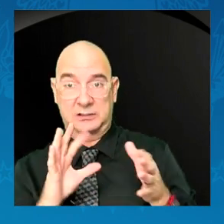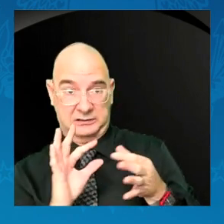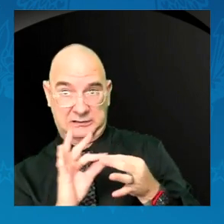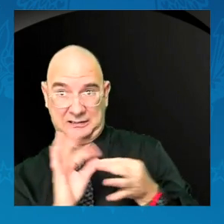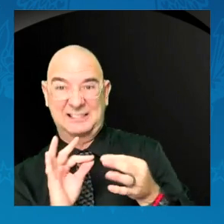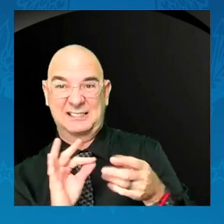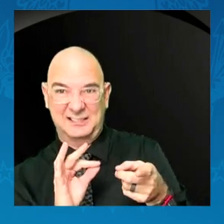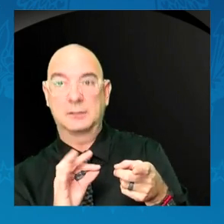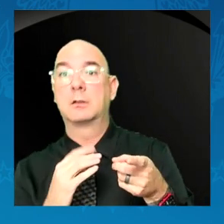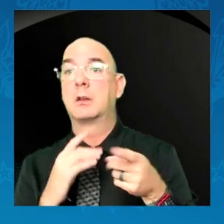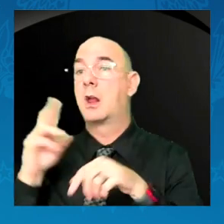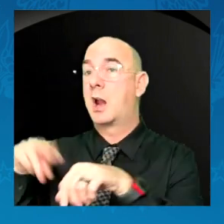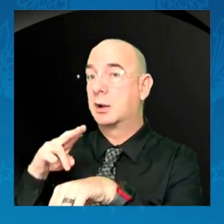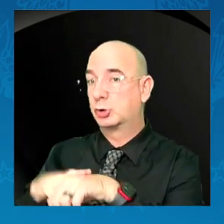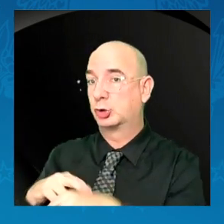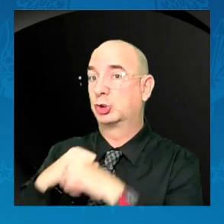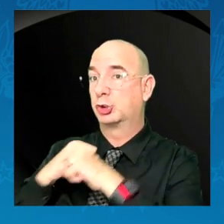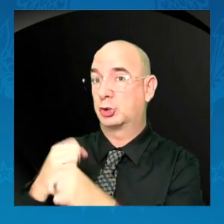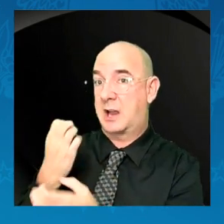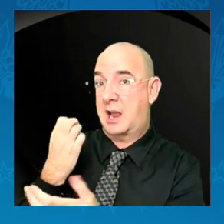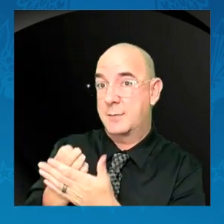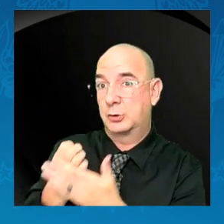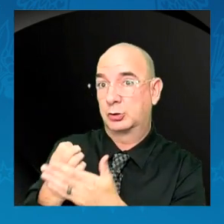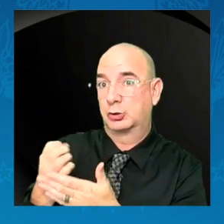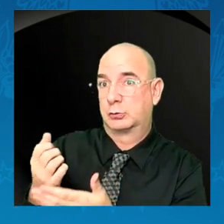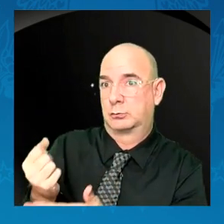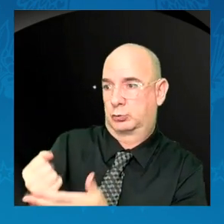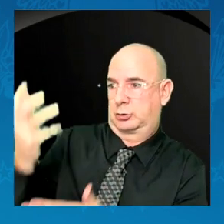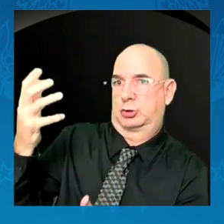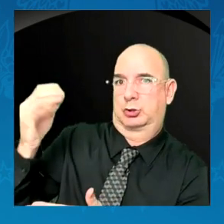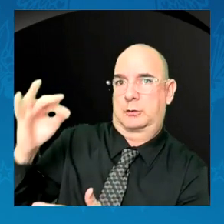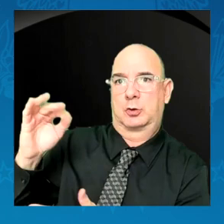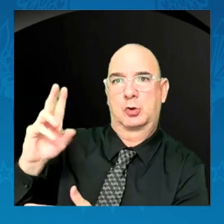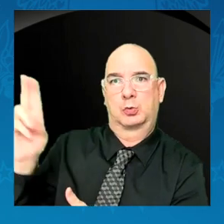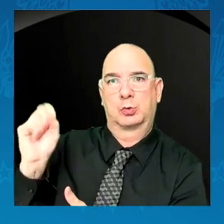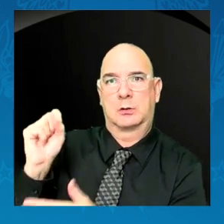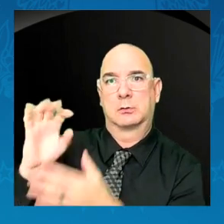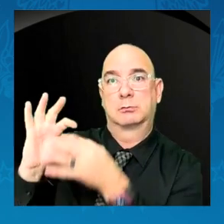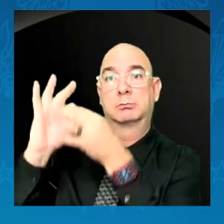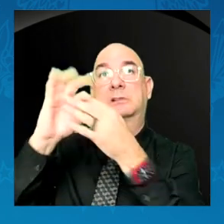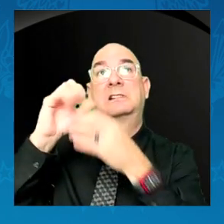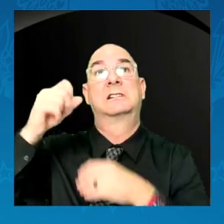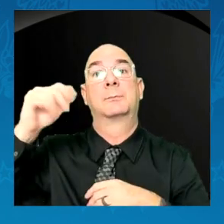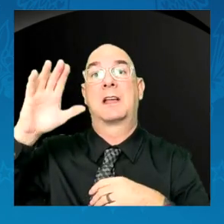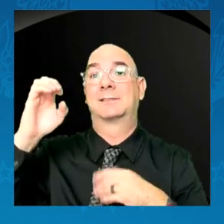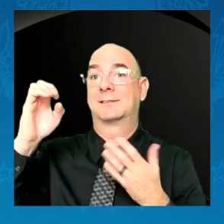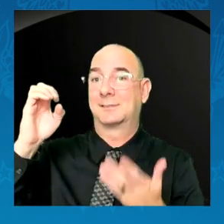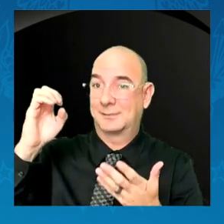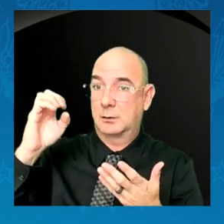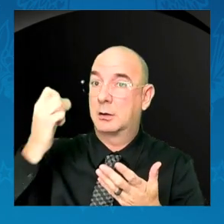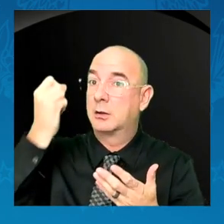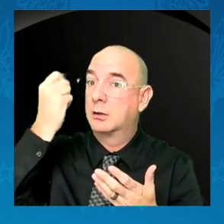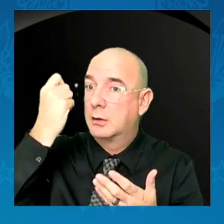of the United States are inextricably linked to space. But the technological advances in an increased